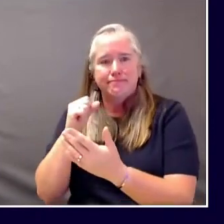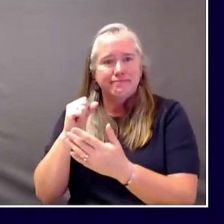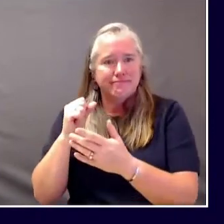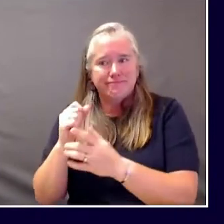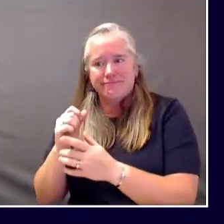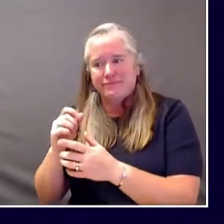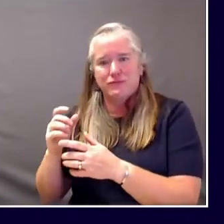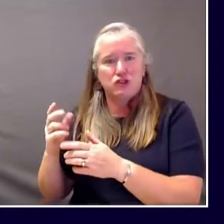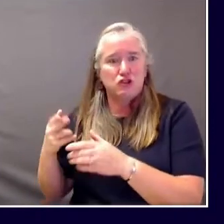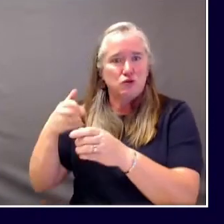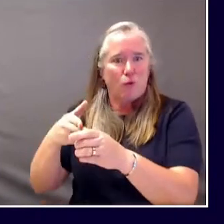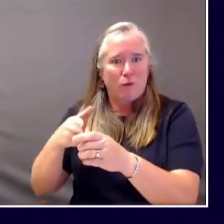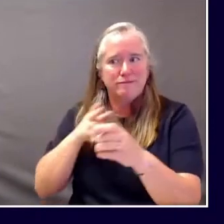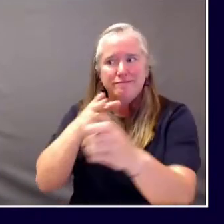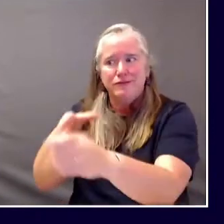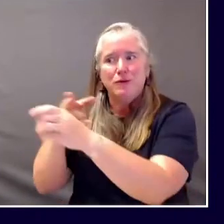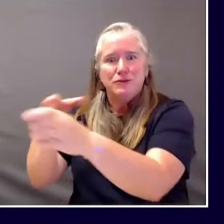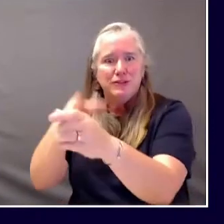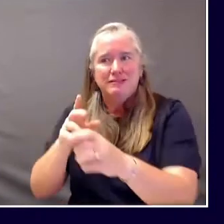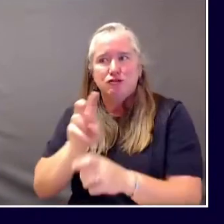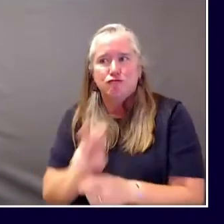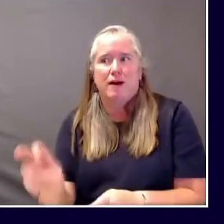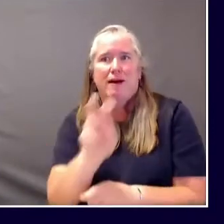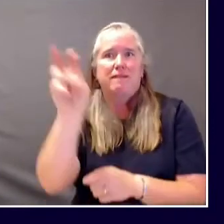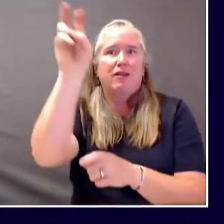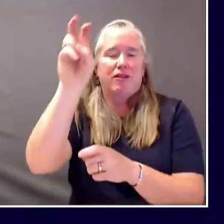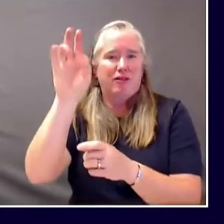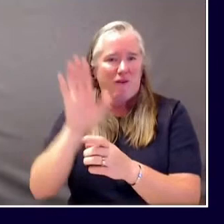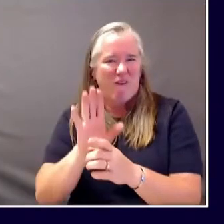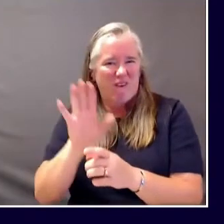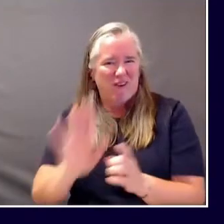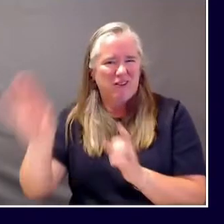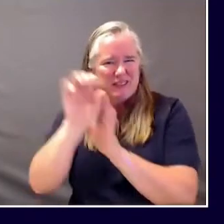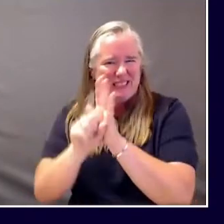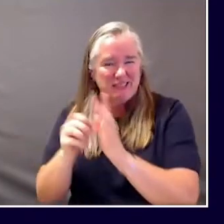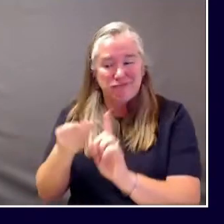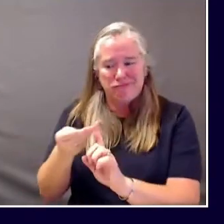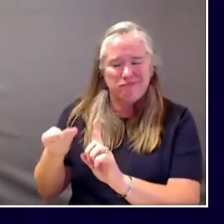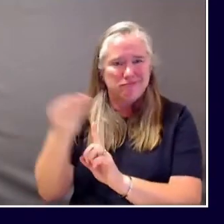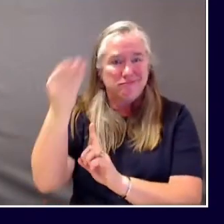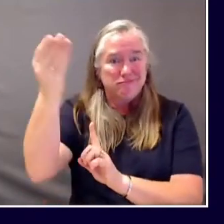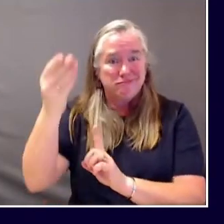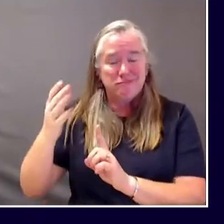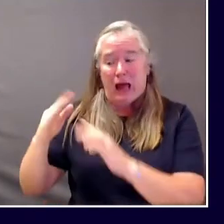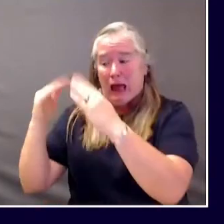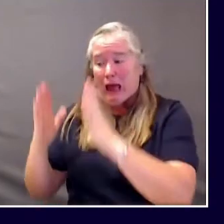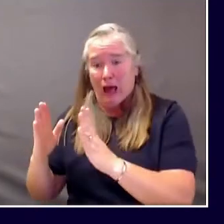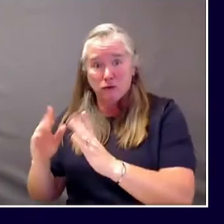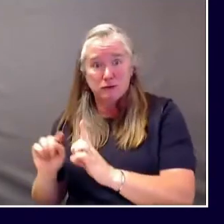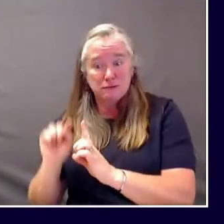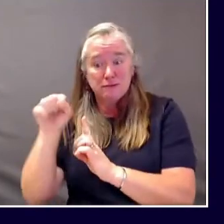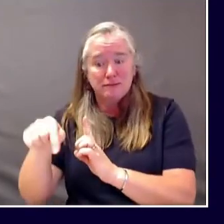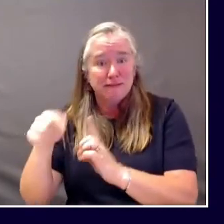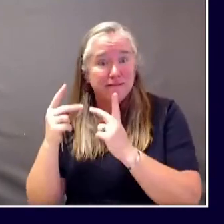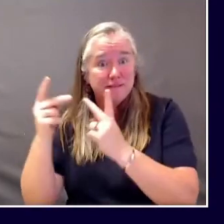traveling farther and wider